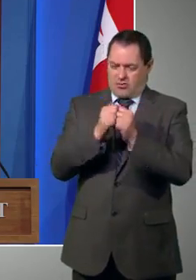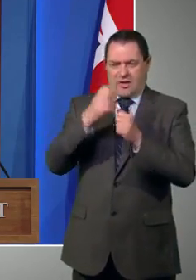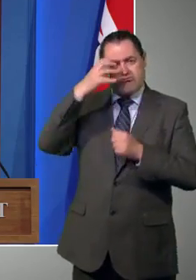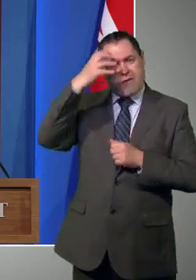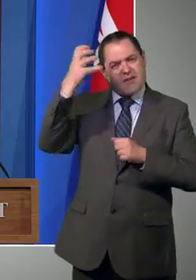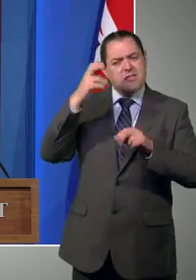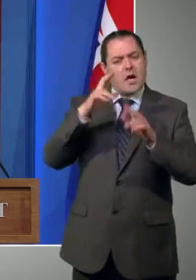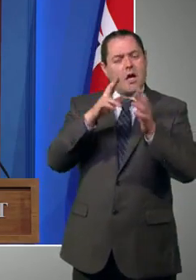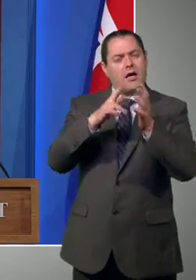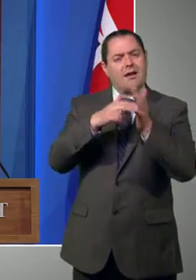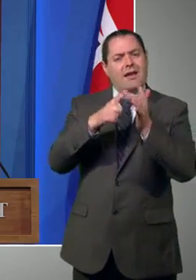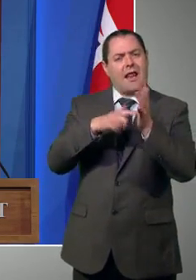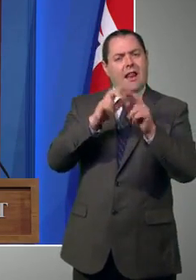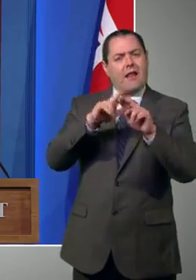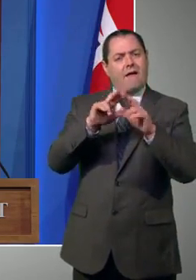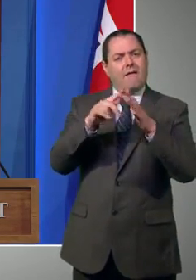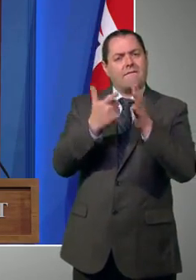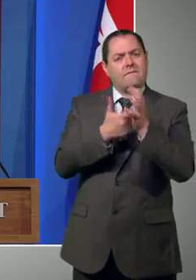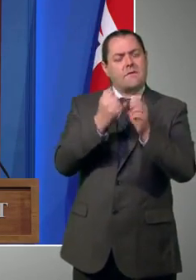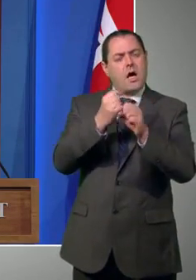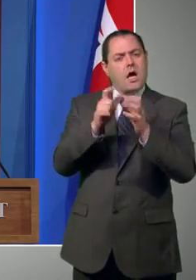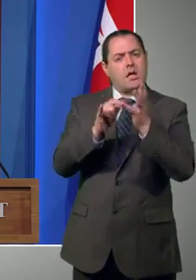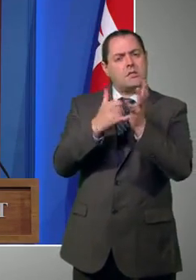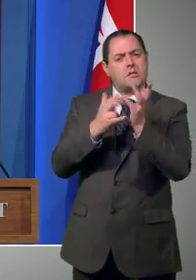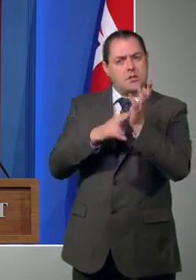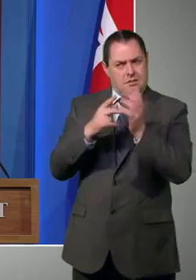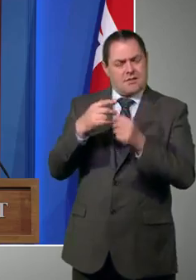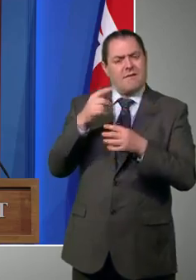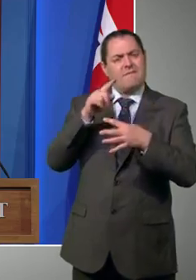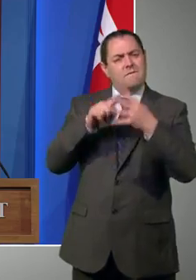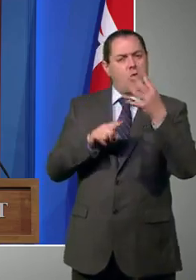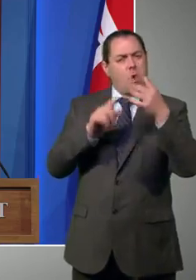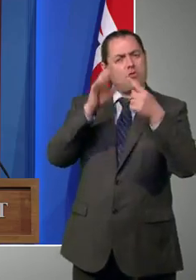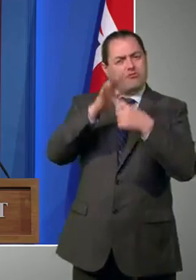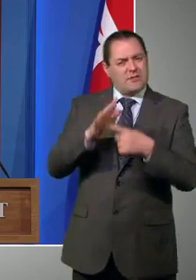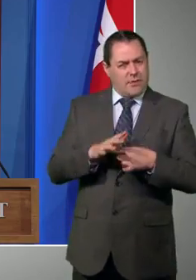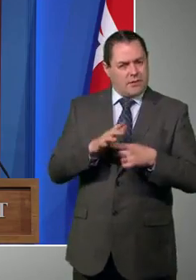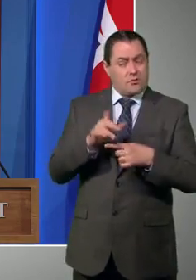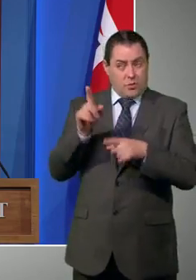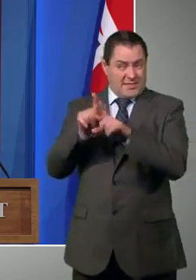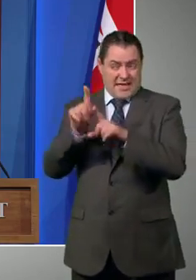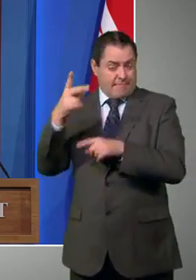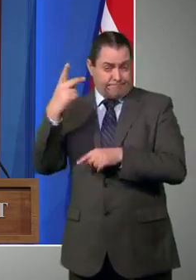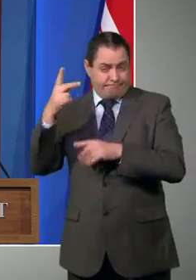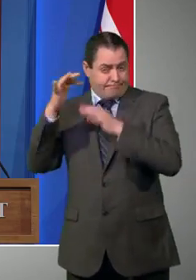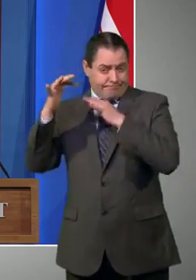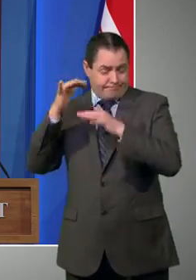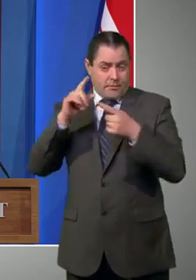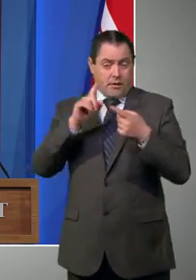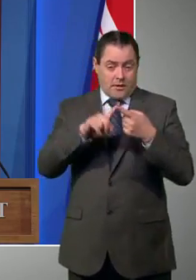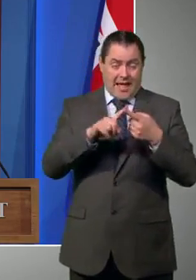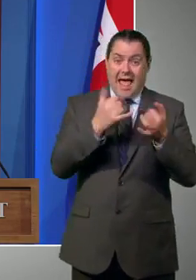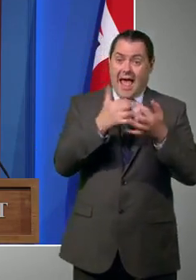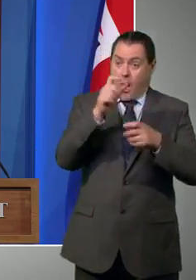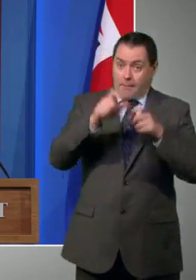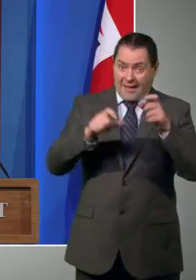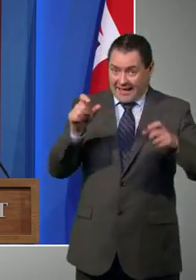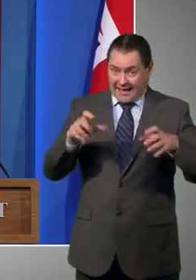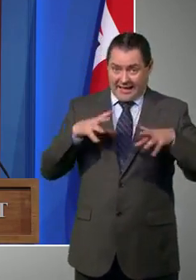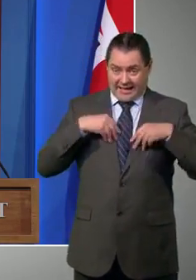works on on four principles to go forward. so it's on on the cases hospitalizations the